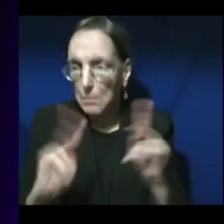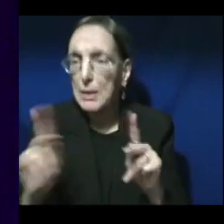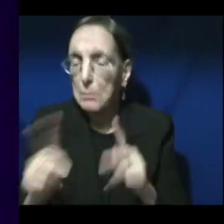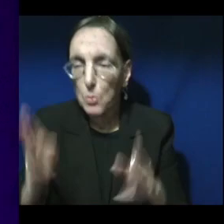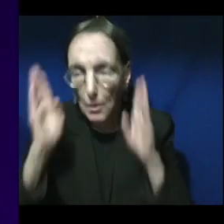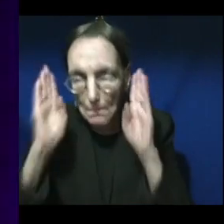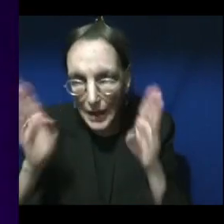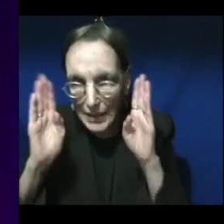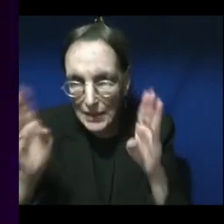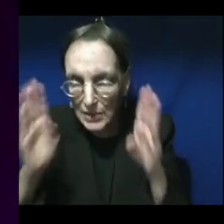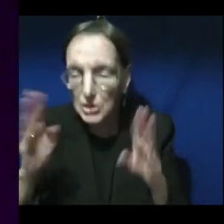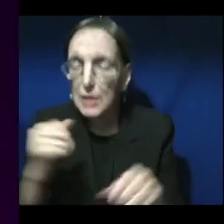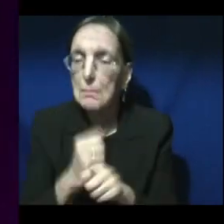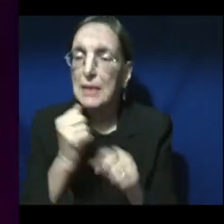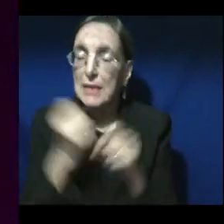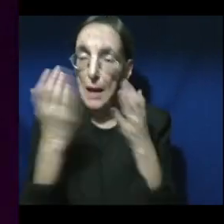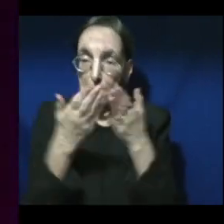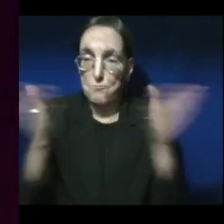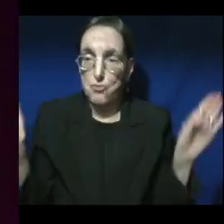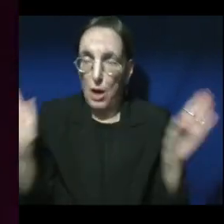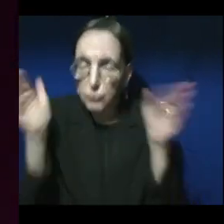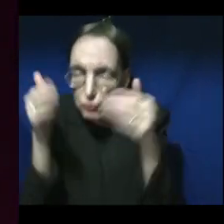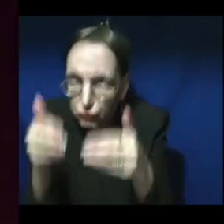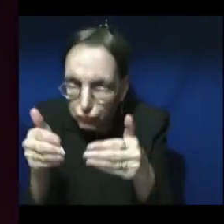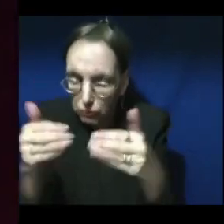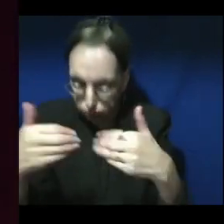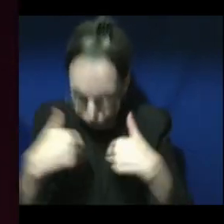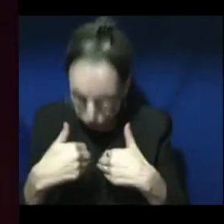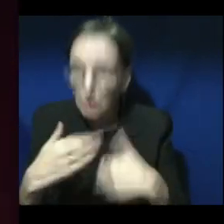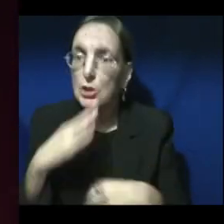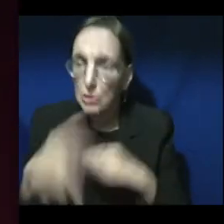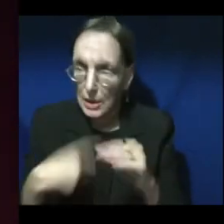broadcast medium feel a little more like a narrowcast medium, and makes that content